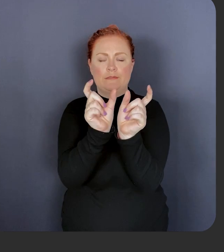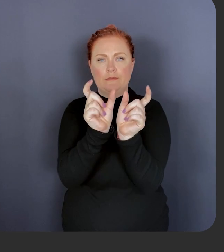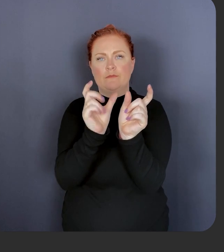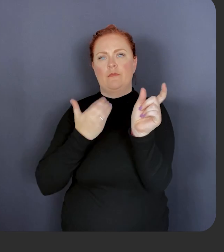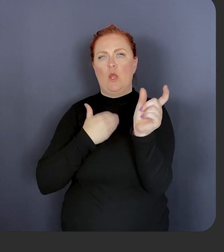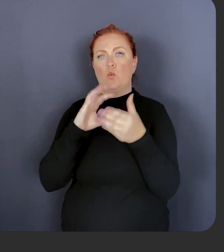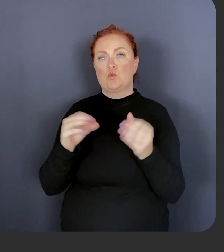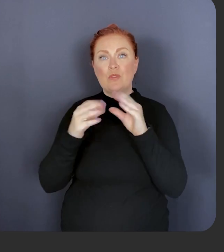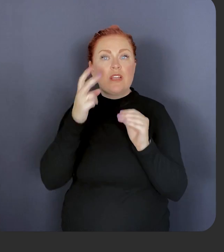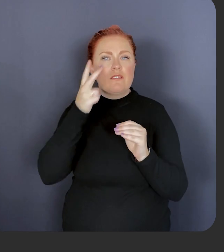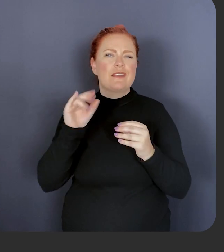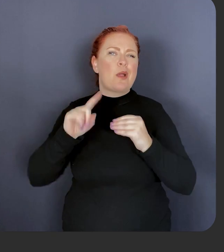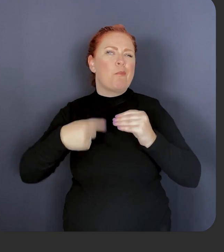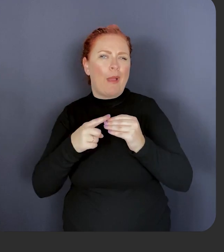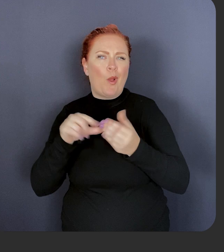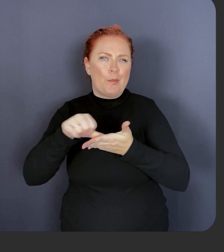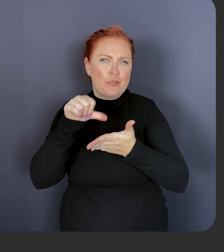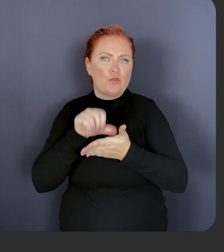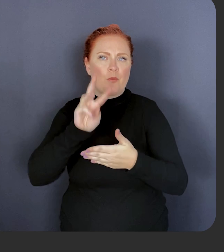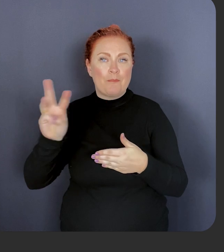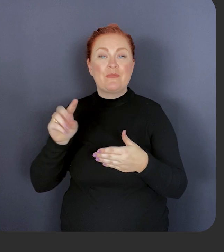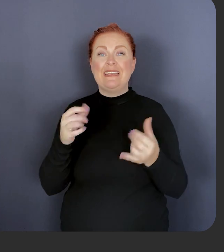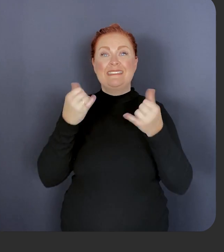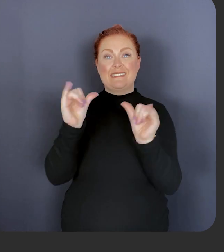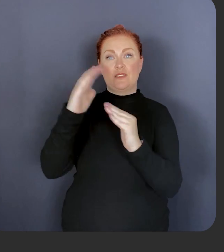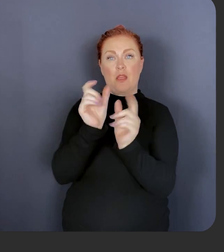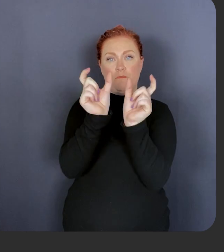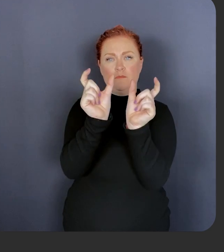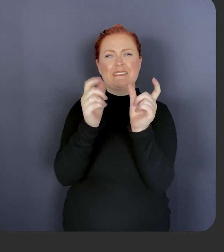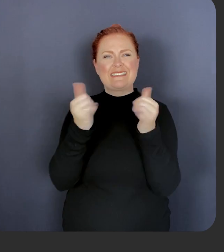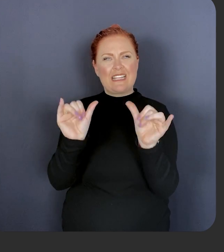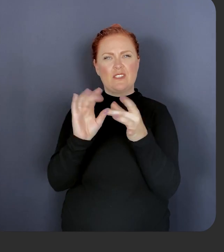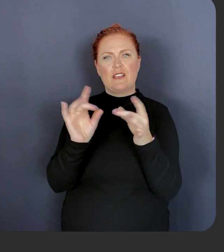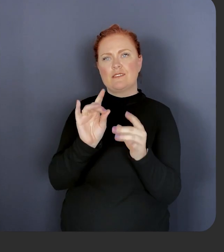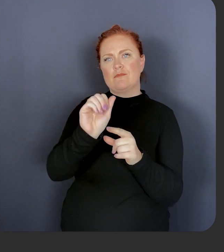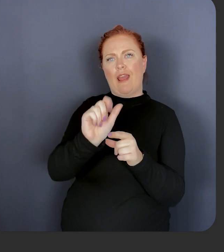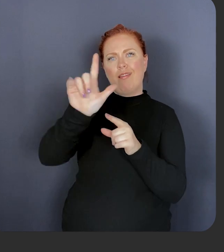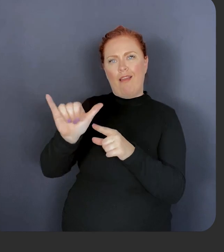you can see that this is like the About page of our website and it still at the top just says A11y in Angular.